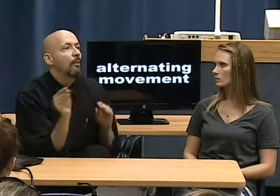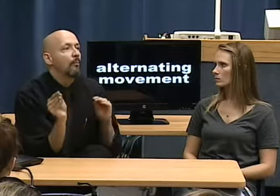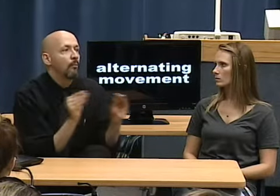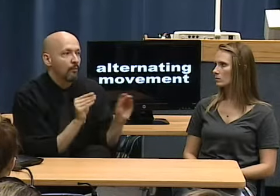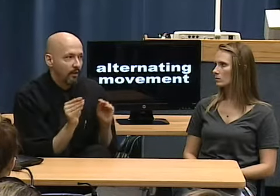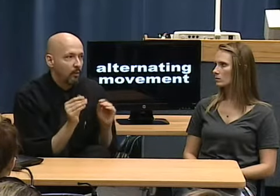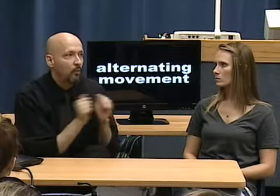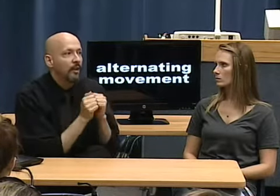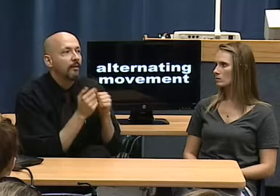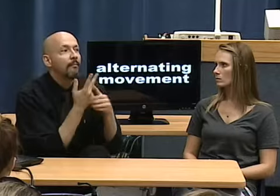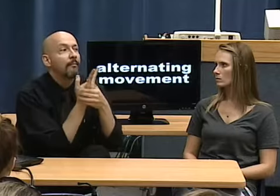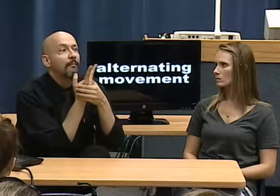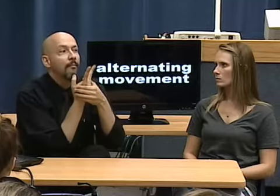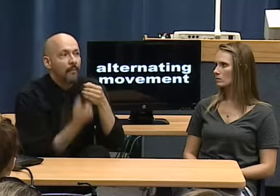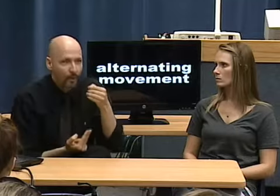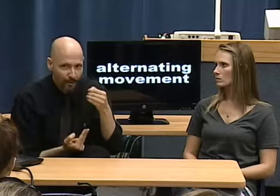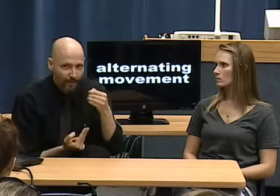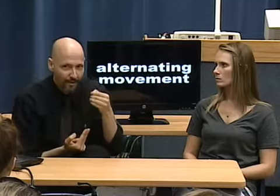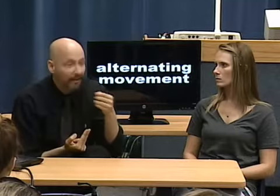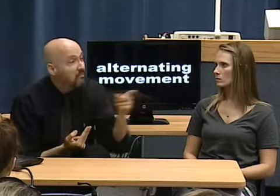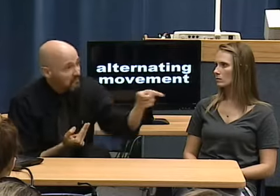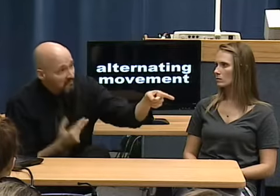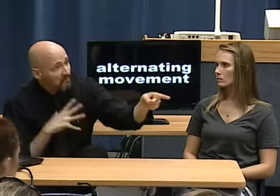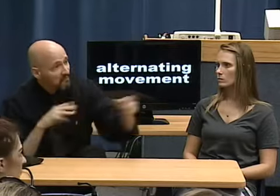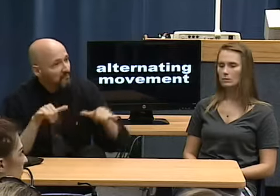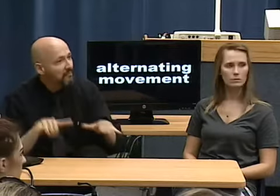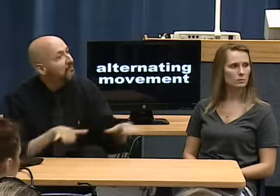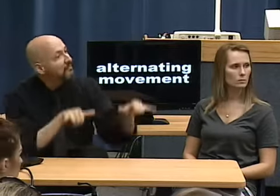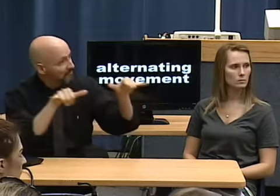Movement with both hands. Yeah, fine. "Same old, same old."